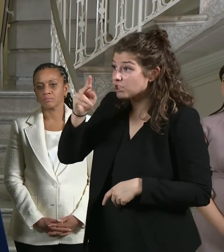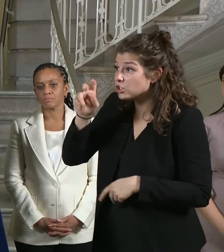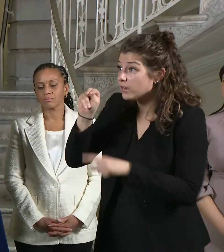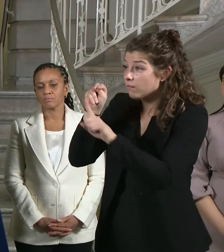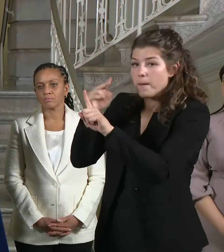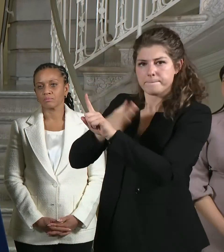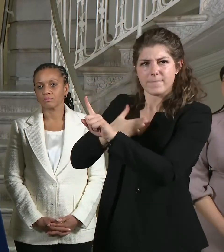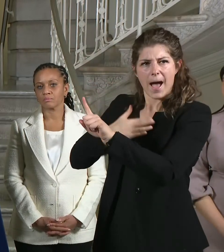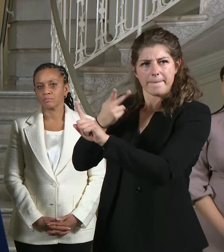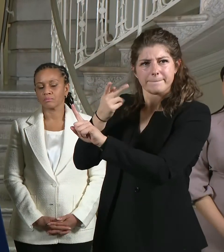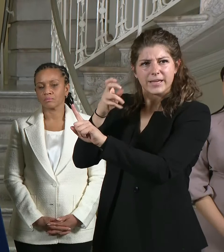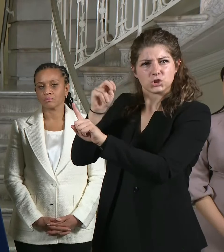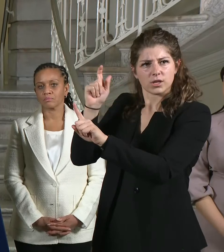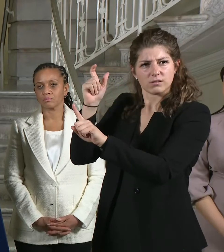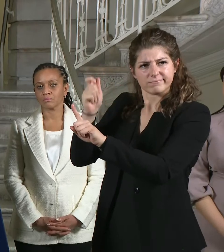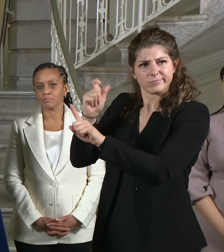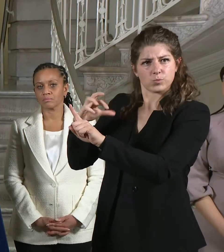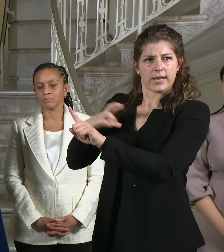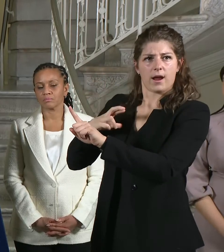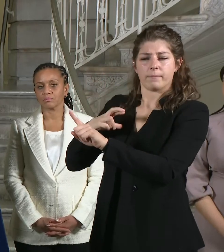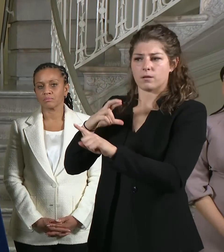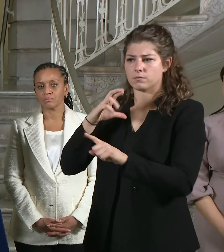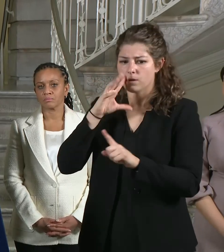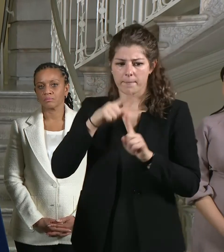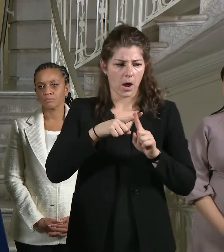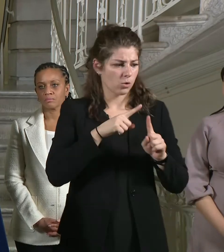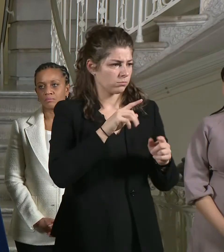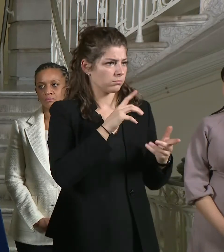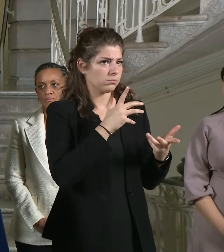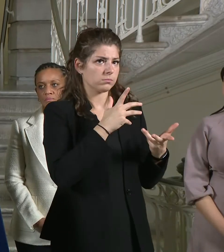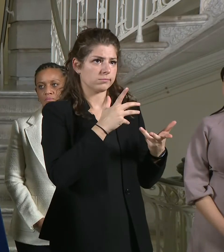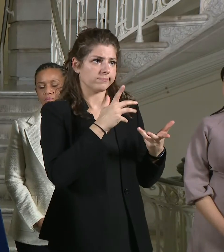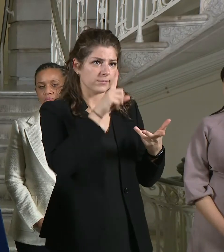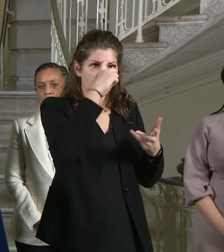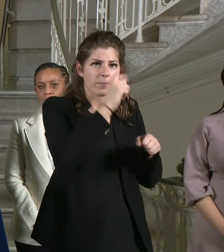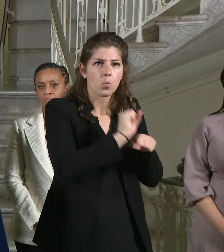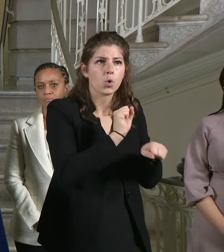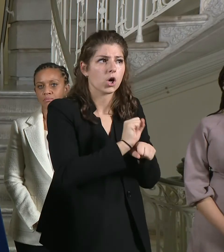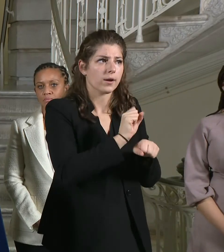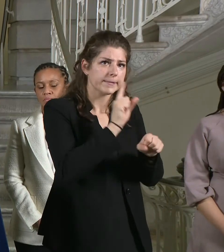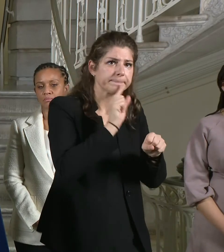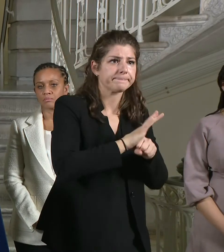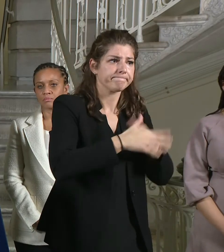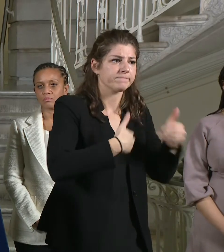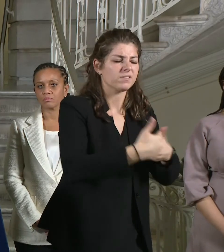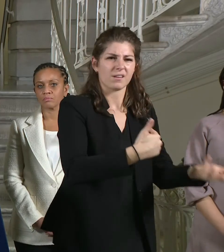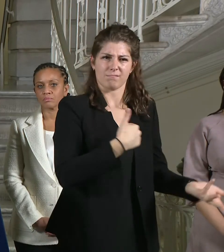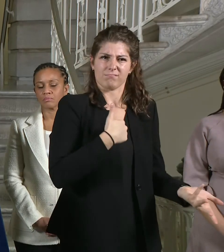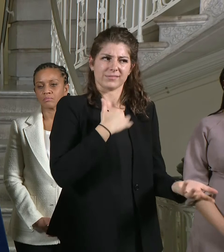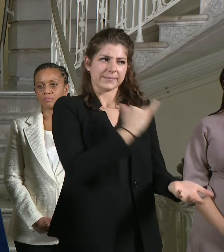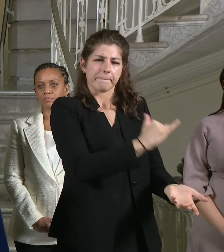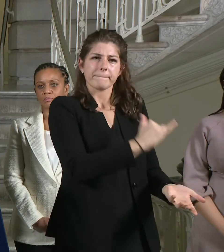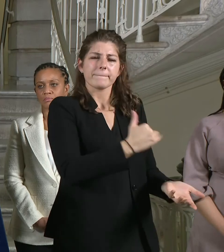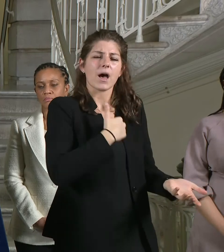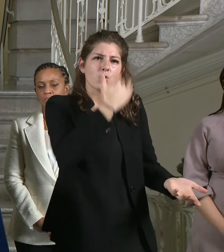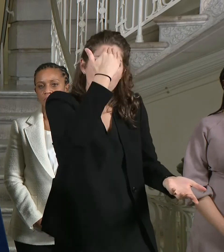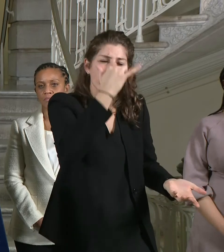WAS A CIVIL SERVANT. SO IF WE TALK ABOUT HEALTHCARE THAT'S MY HEALTHCARE. WE TALK ABOUT